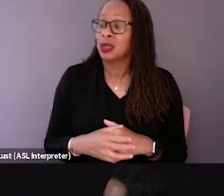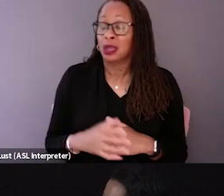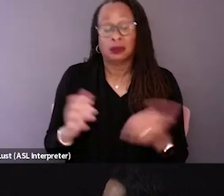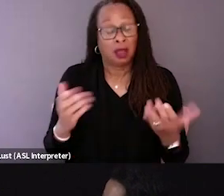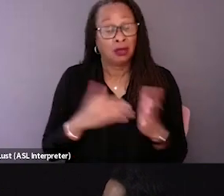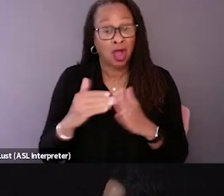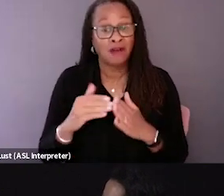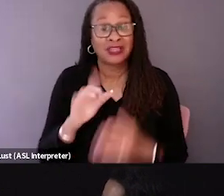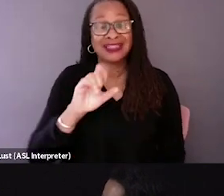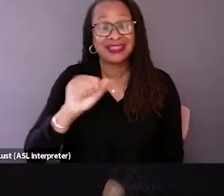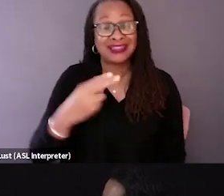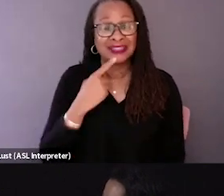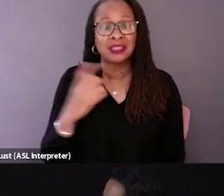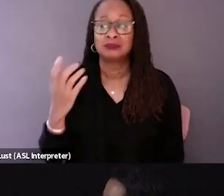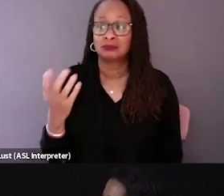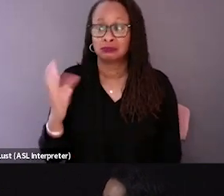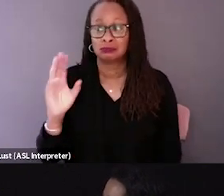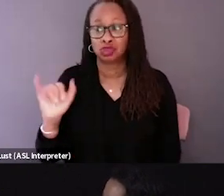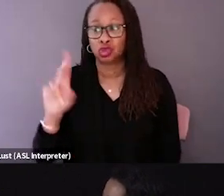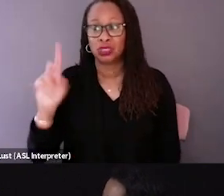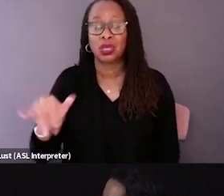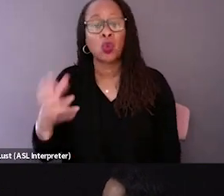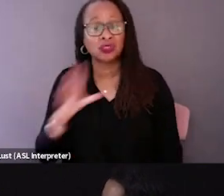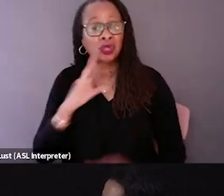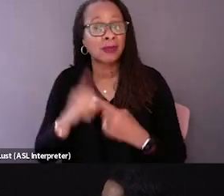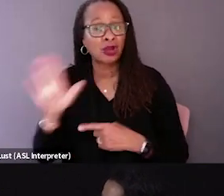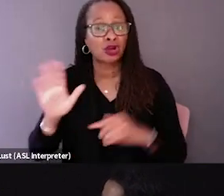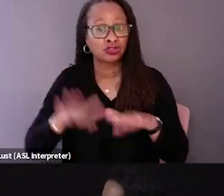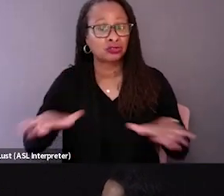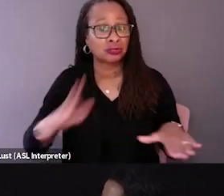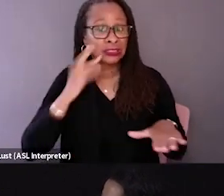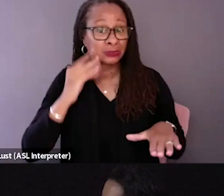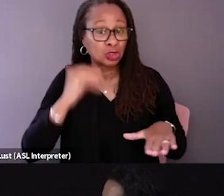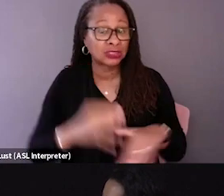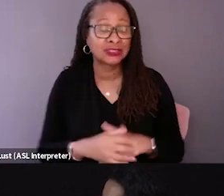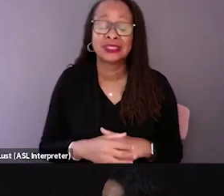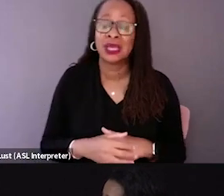and things like that that we had never heard before. And sometimes that would take her to a place that actually,